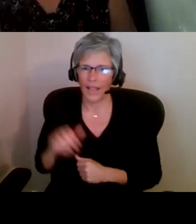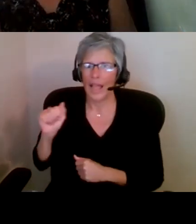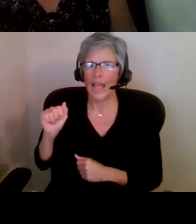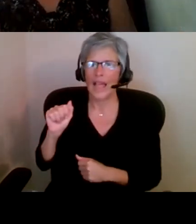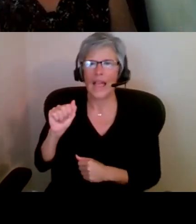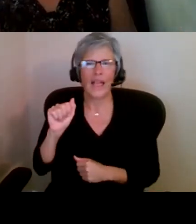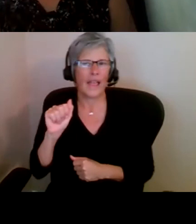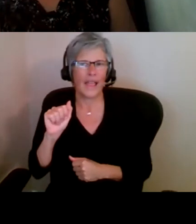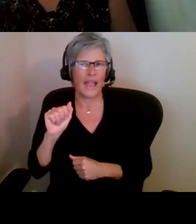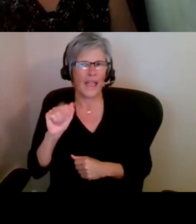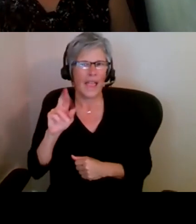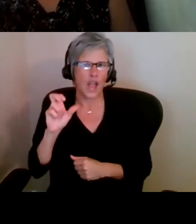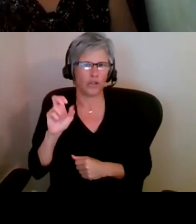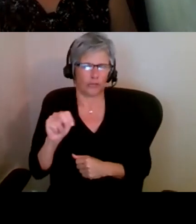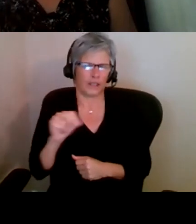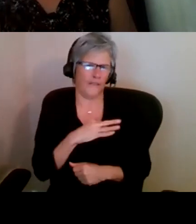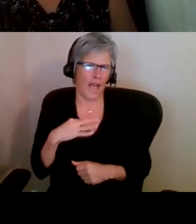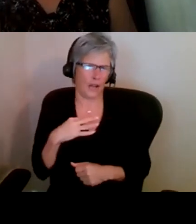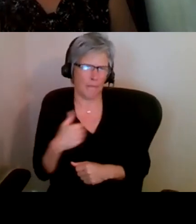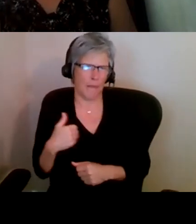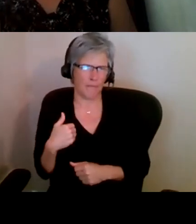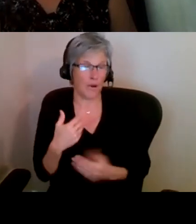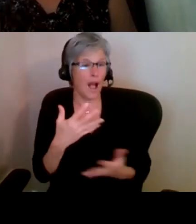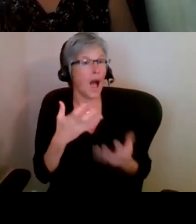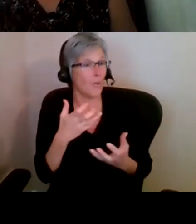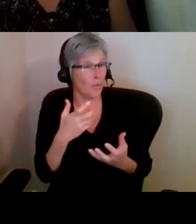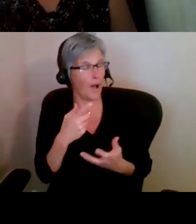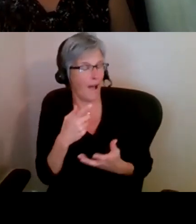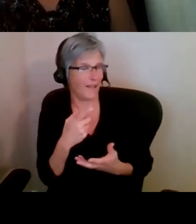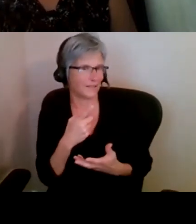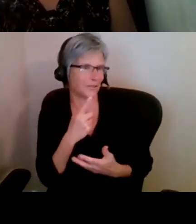statement because I remember hearing you say that at a previous talk and